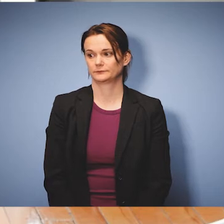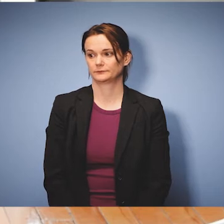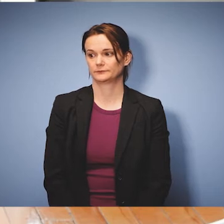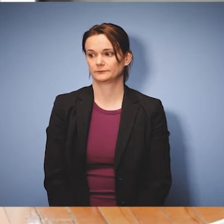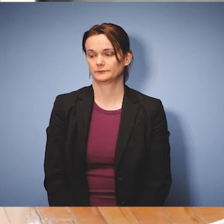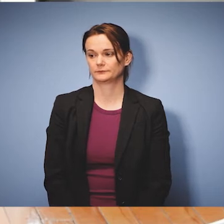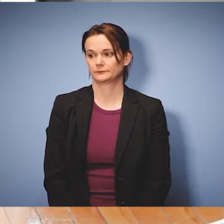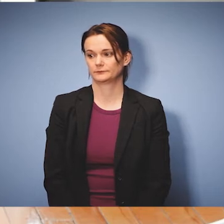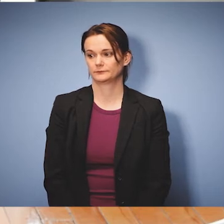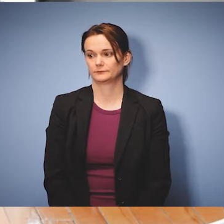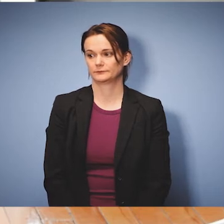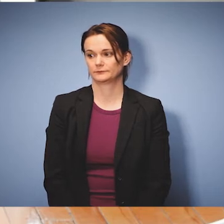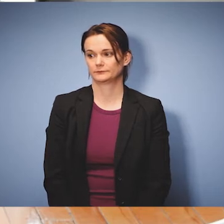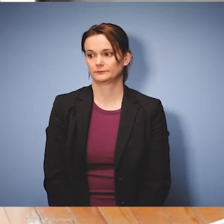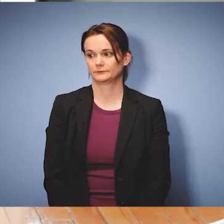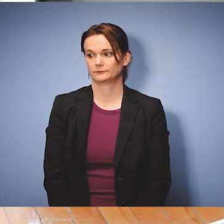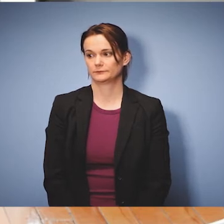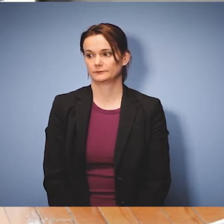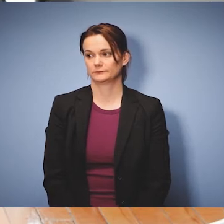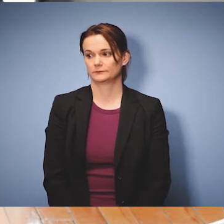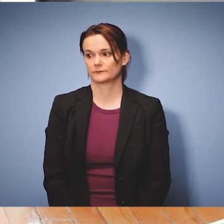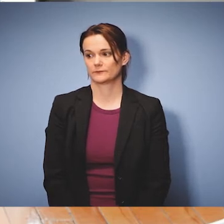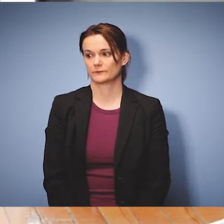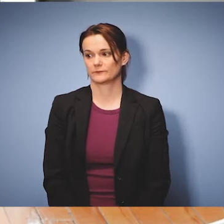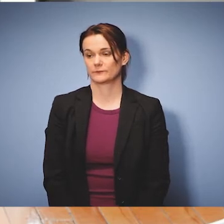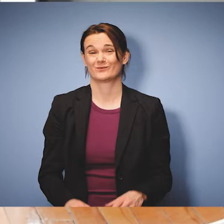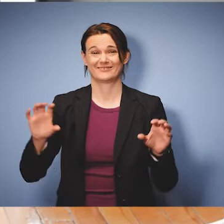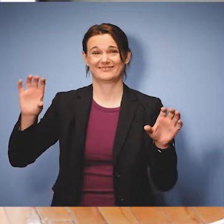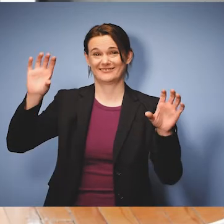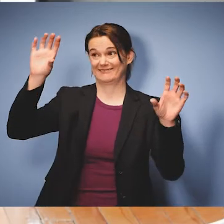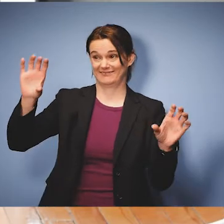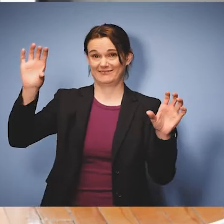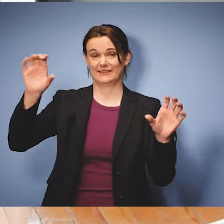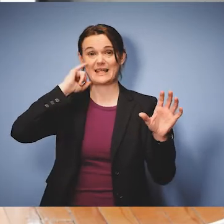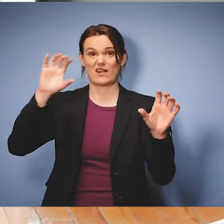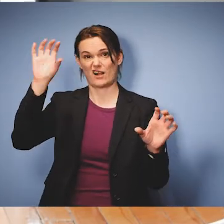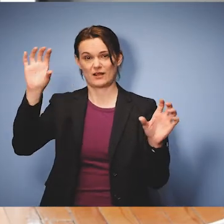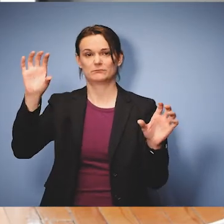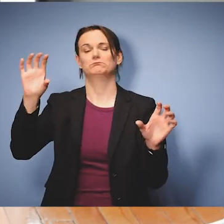It should fit in nicely. And once you've hit exactly where it is, you you can't move it anywhere. It's locking it.